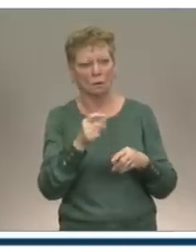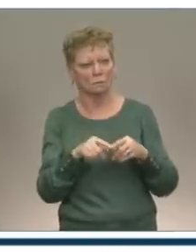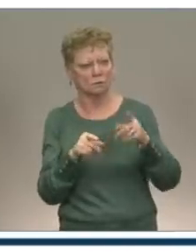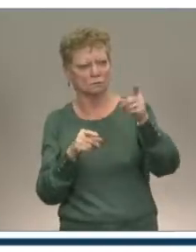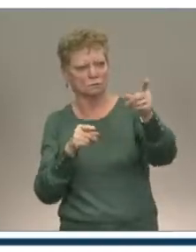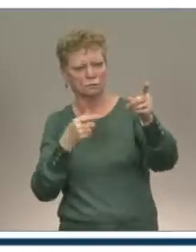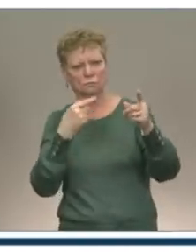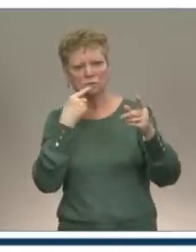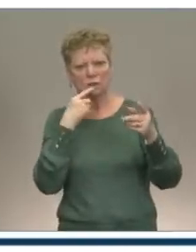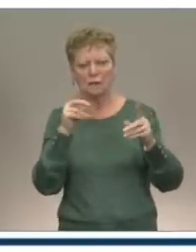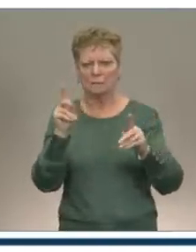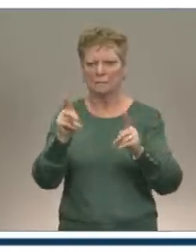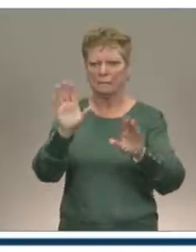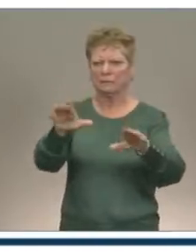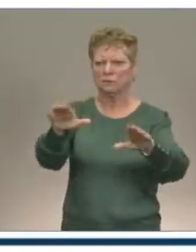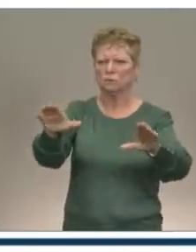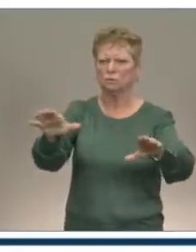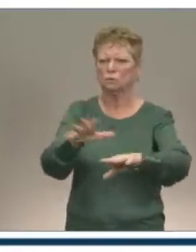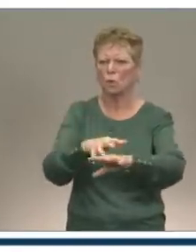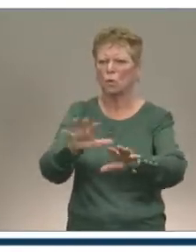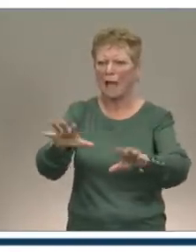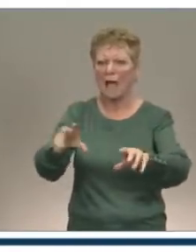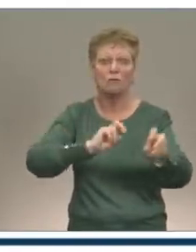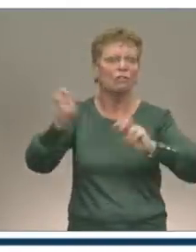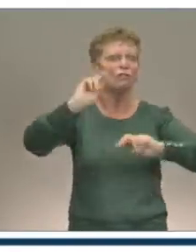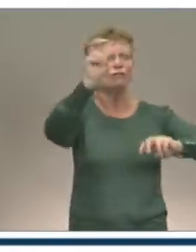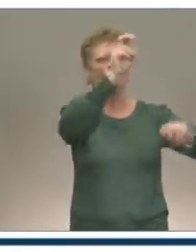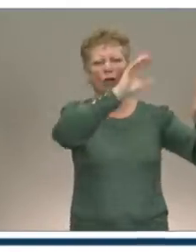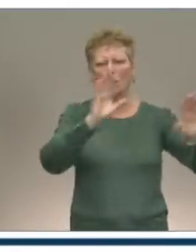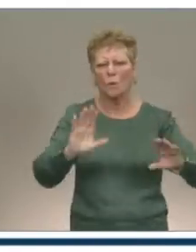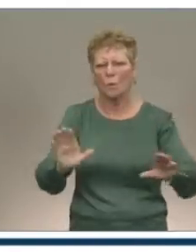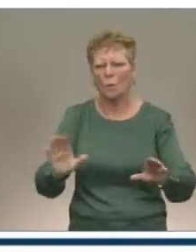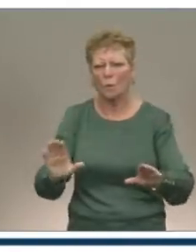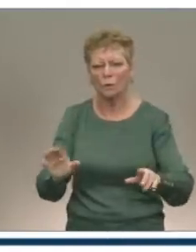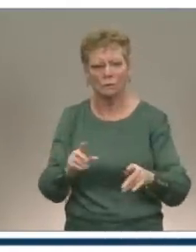slow down could you ever see yourself getting to the point of saying don't make plans at all